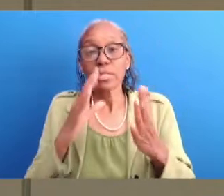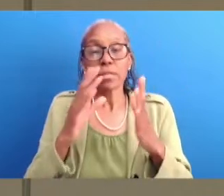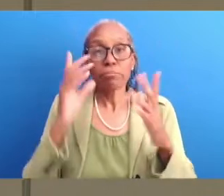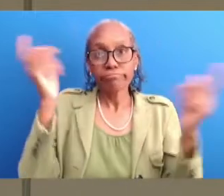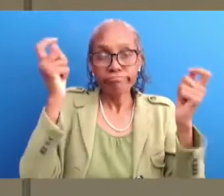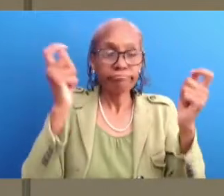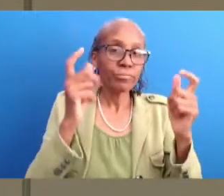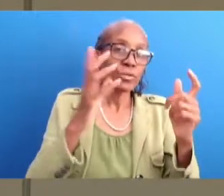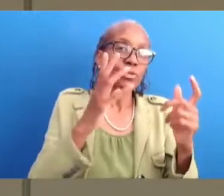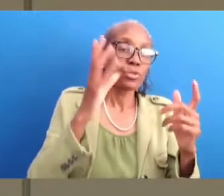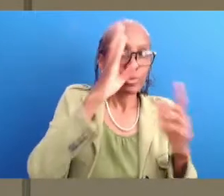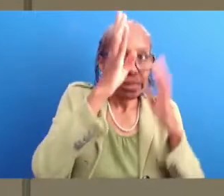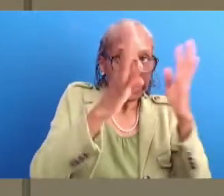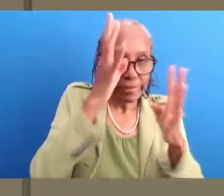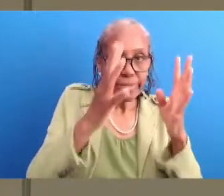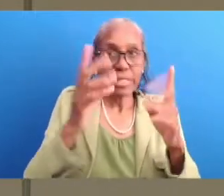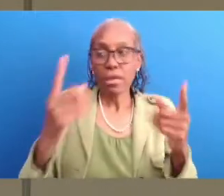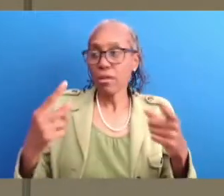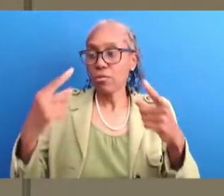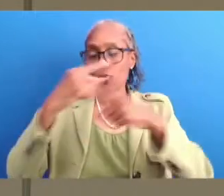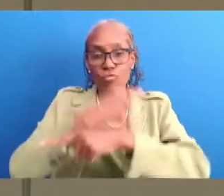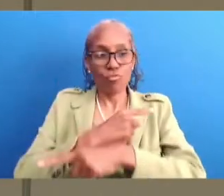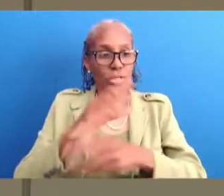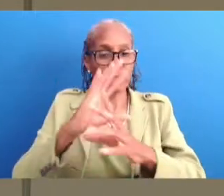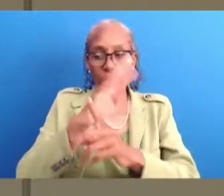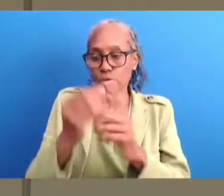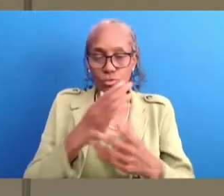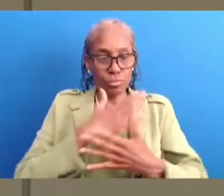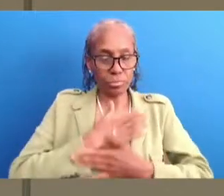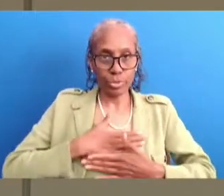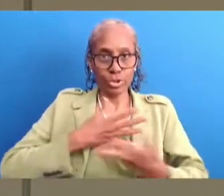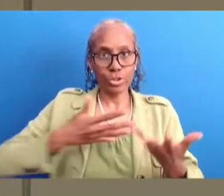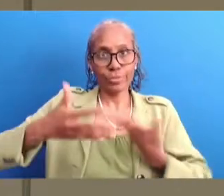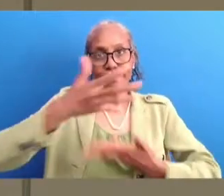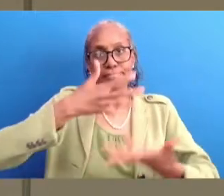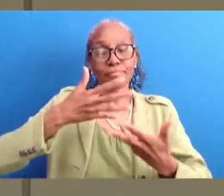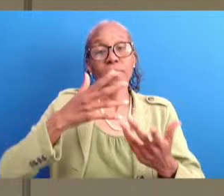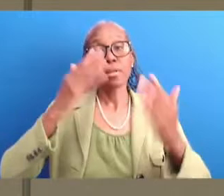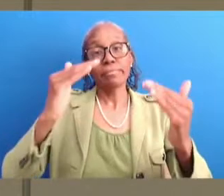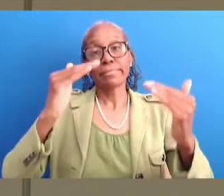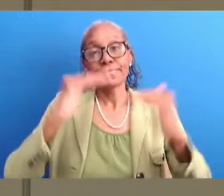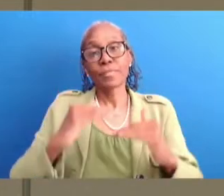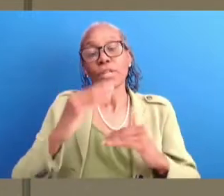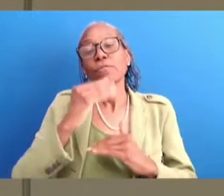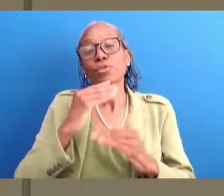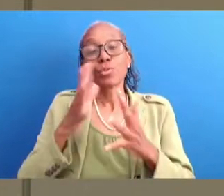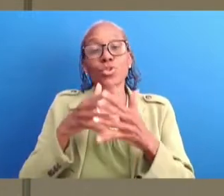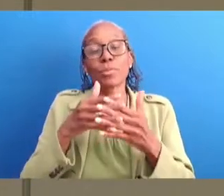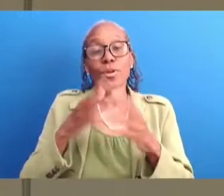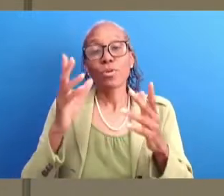INSTITUTIONS, ARTISTS AND EVENTS THAT CELEBRATE CREATIVITY, AND